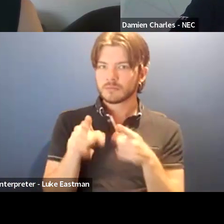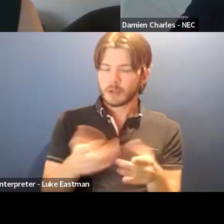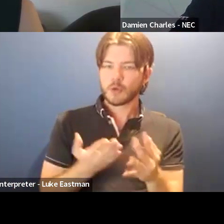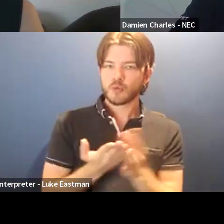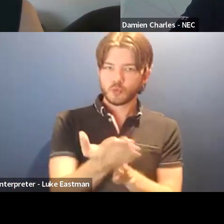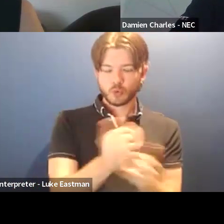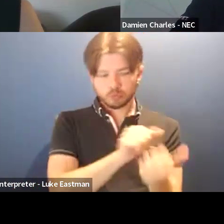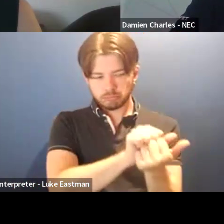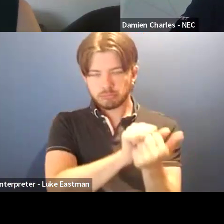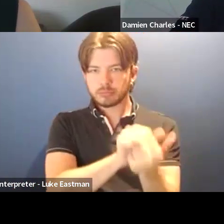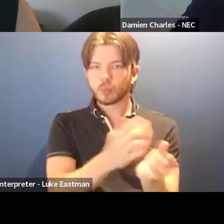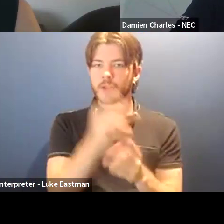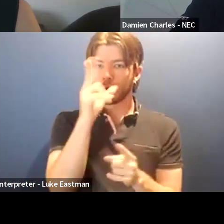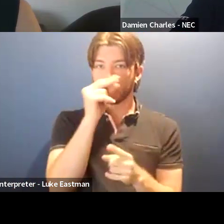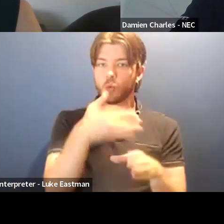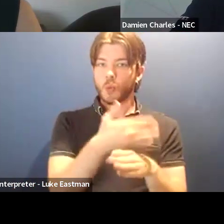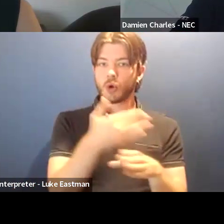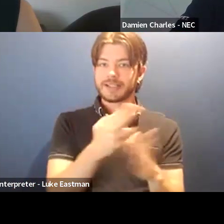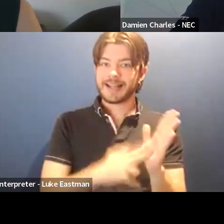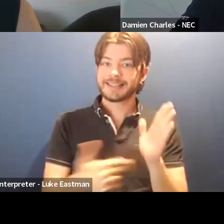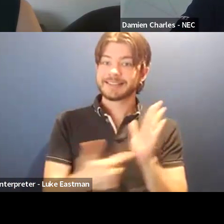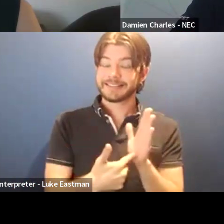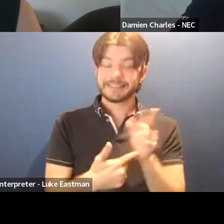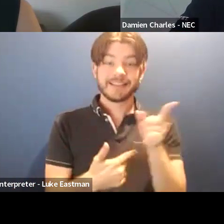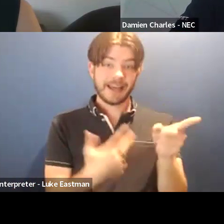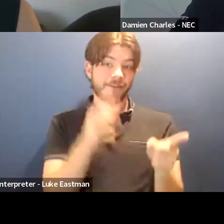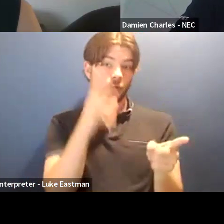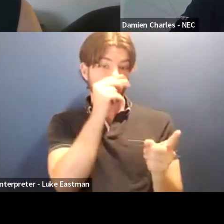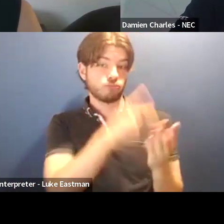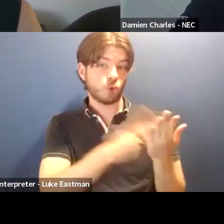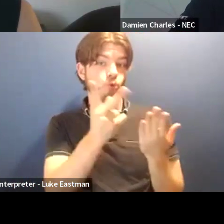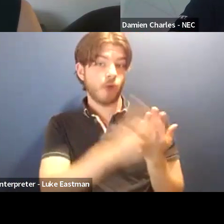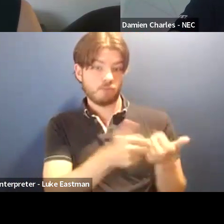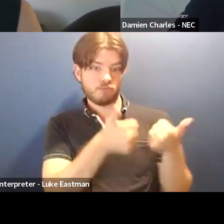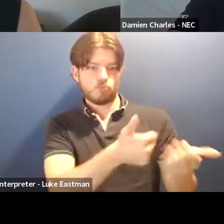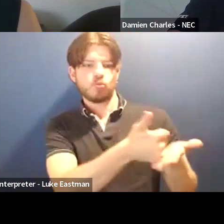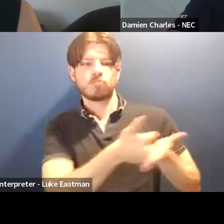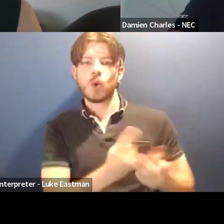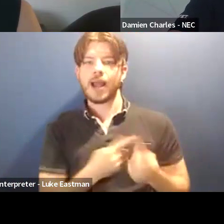NT as well who had a complimentary